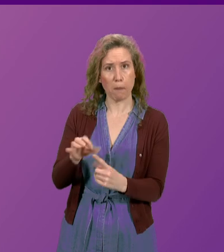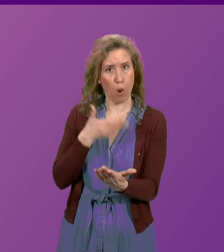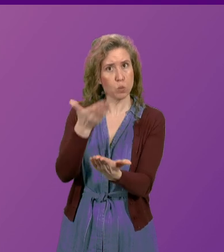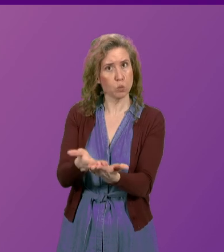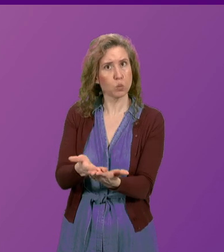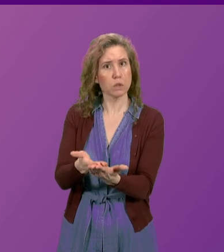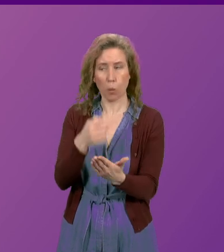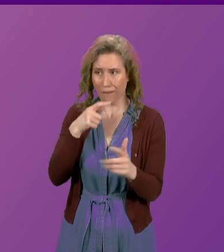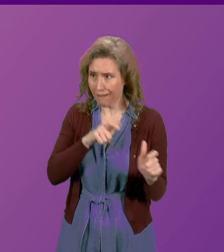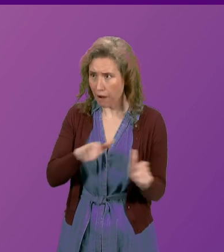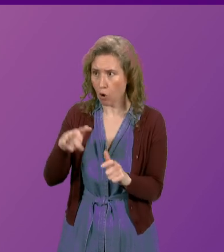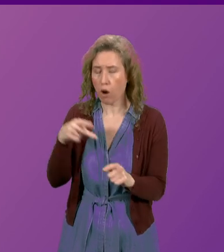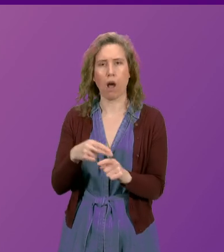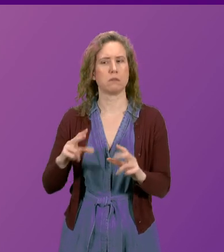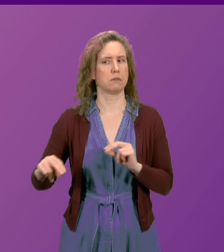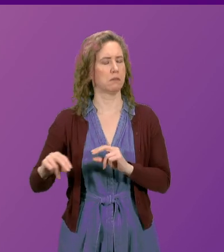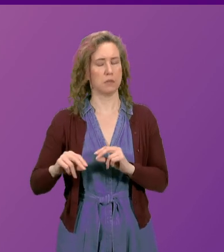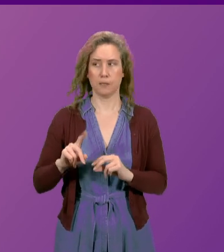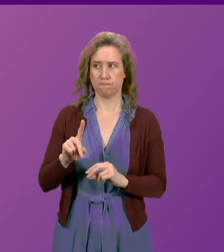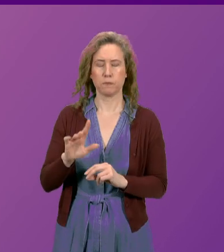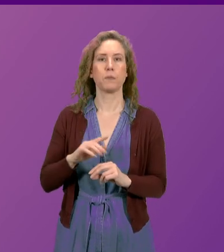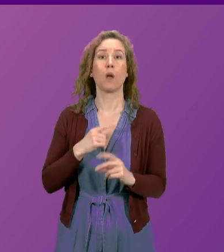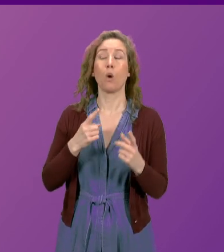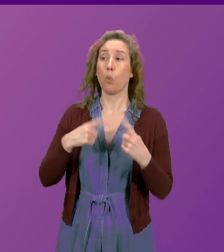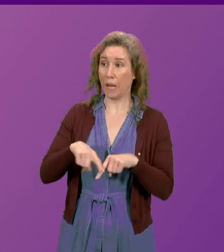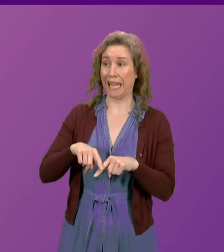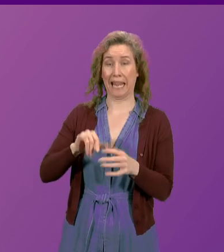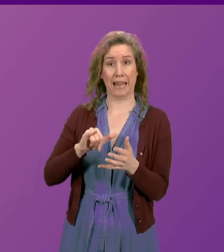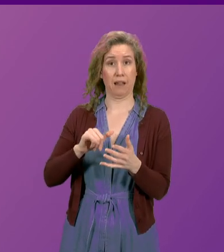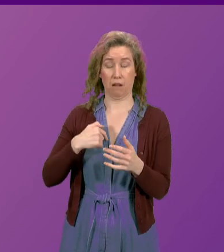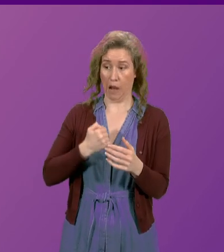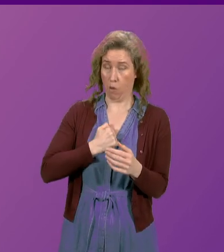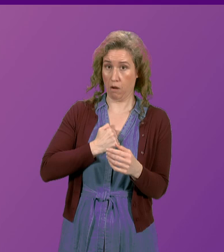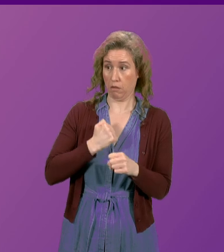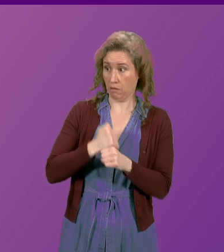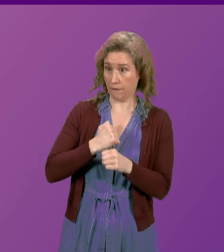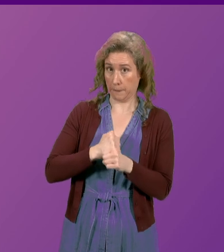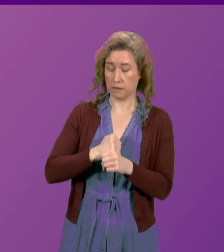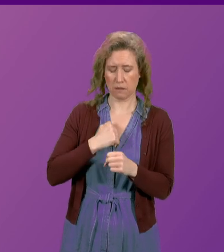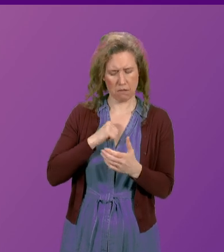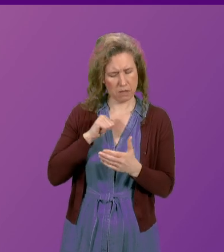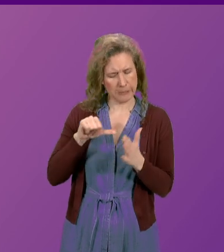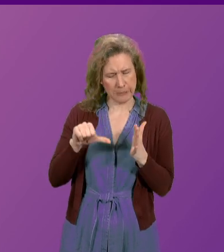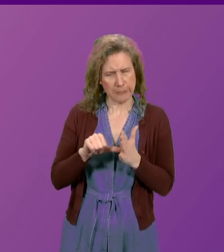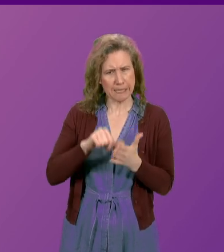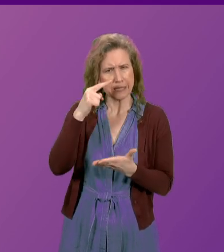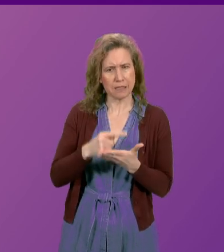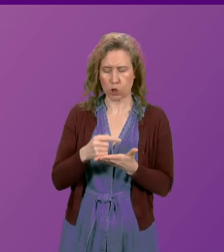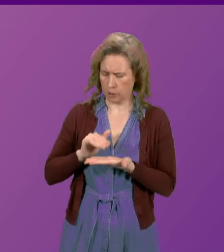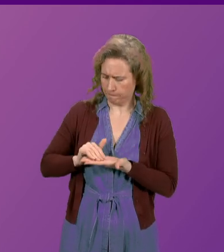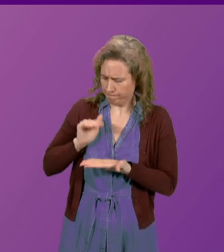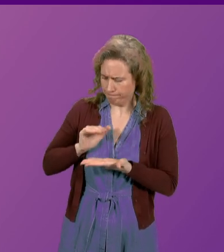This Government has taken hard decisions to increase the resources that are available for